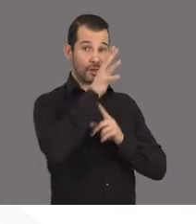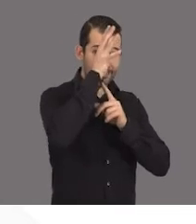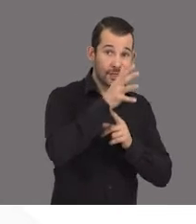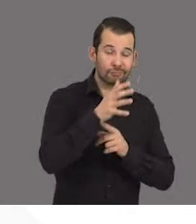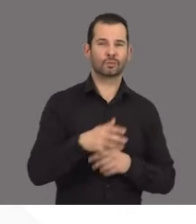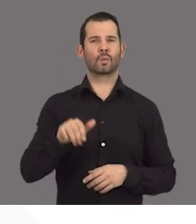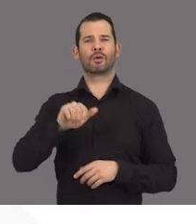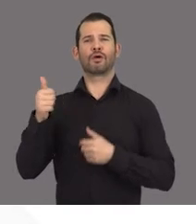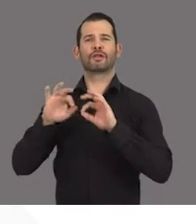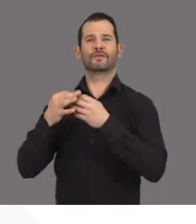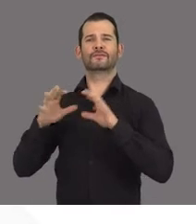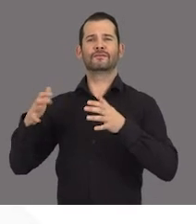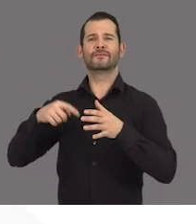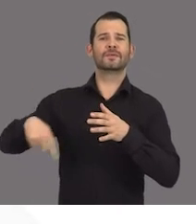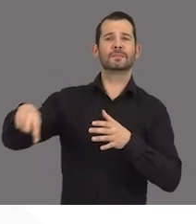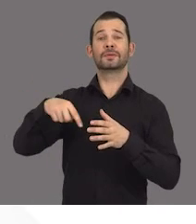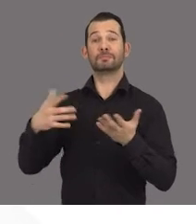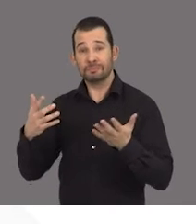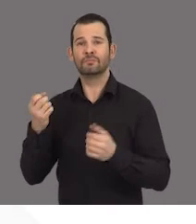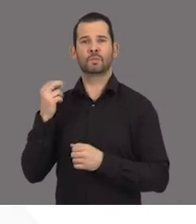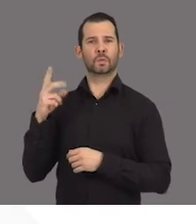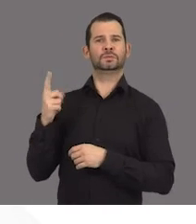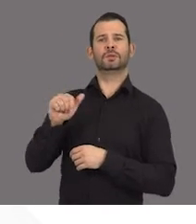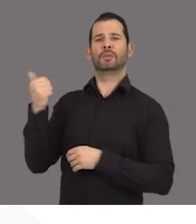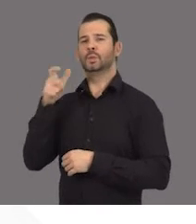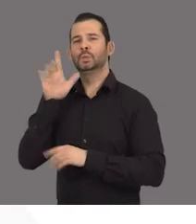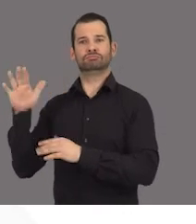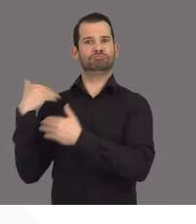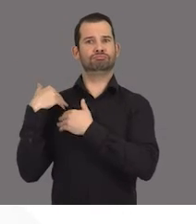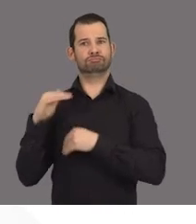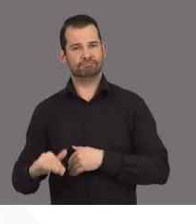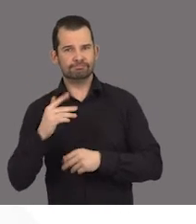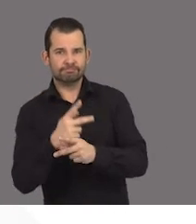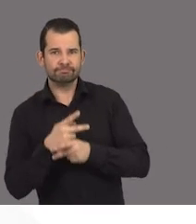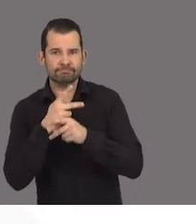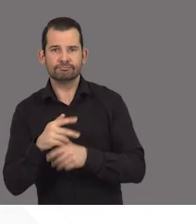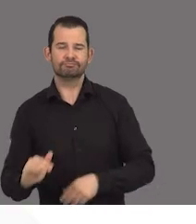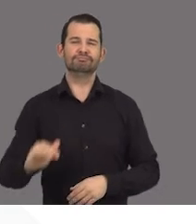family member or someone else who is responsible for their care and upbringing.